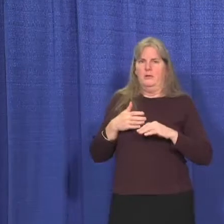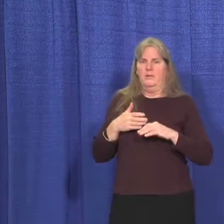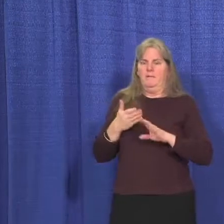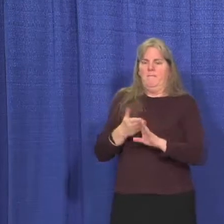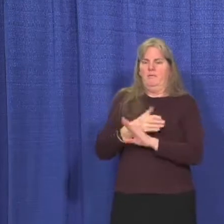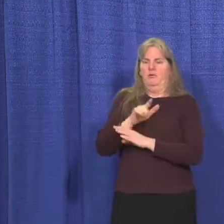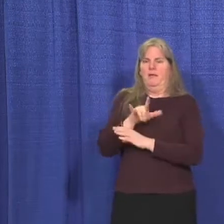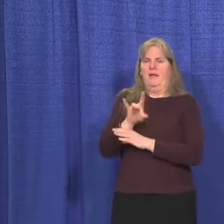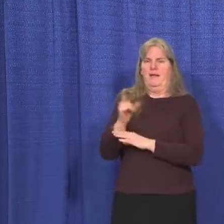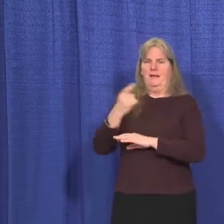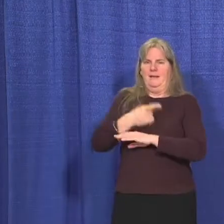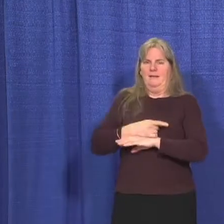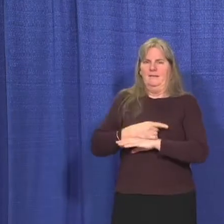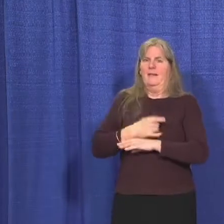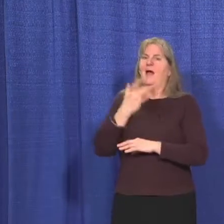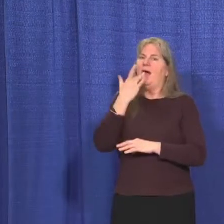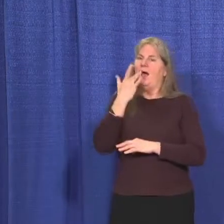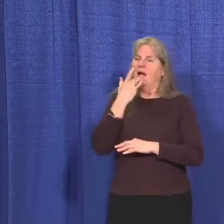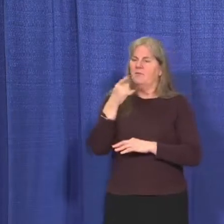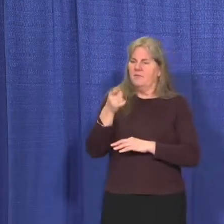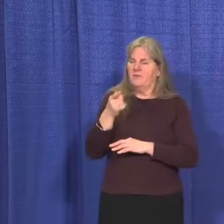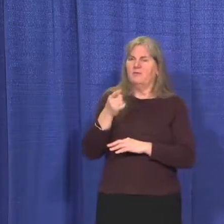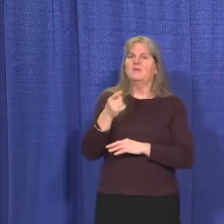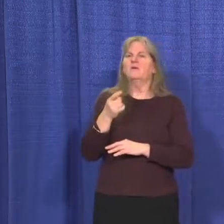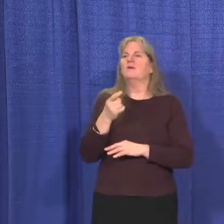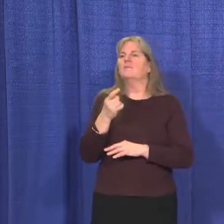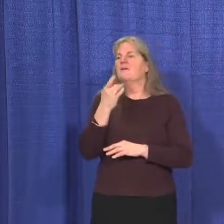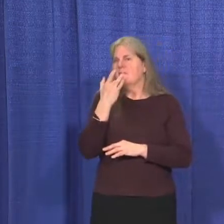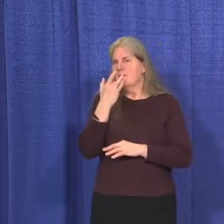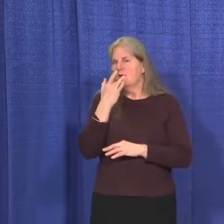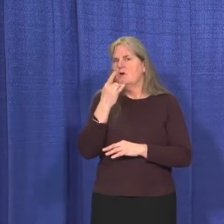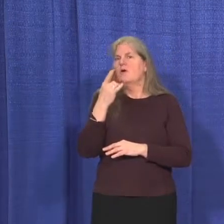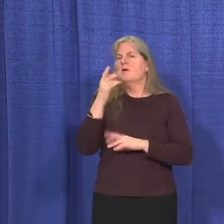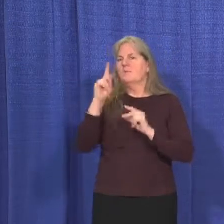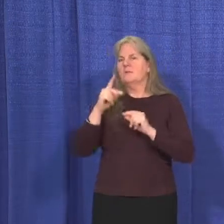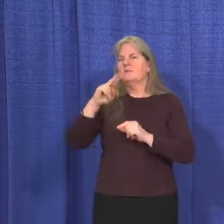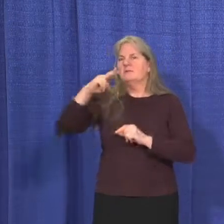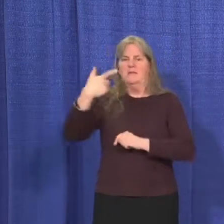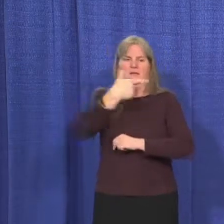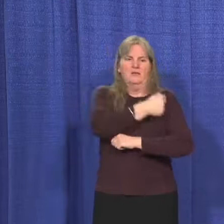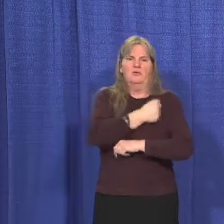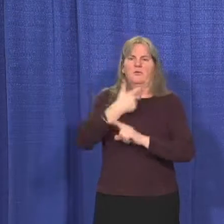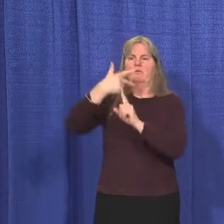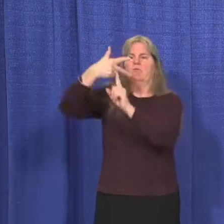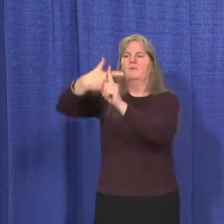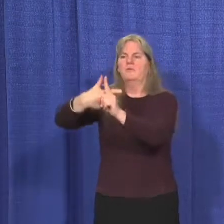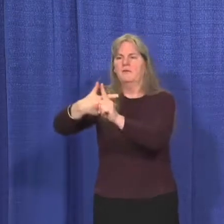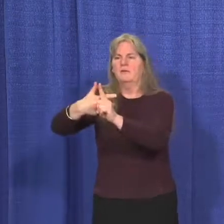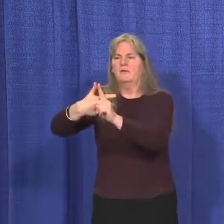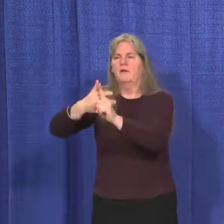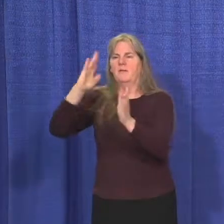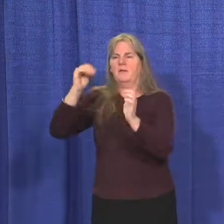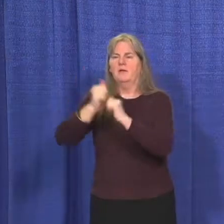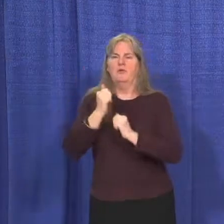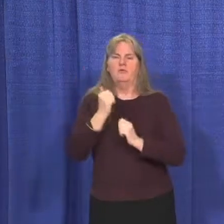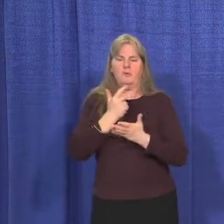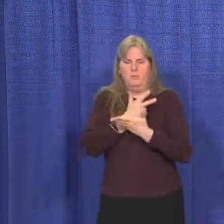would far rather someone receive their second dose at three months than three weeks.